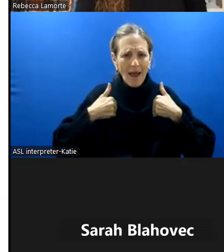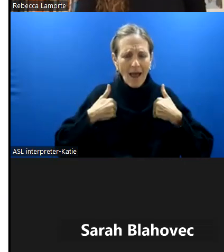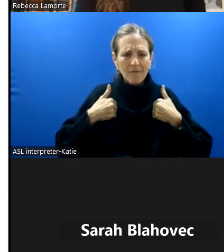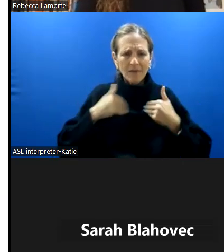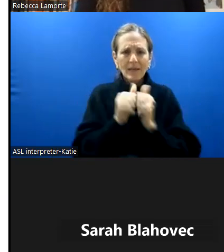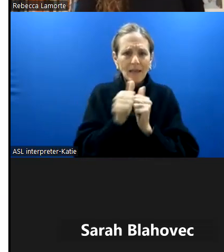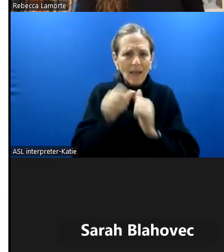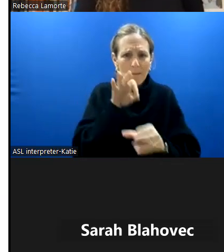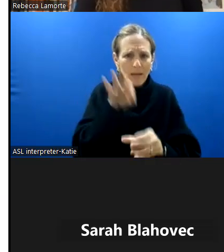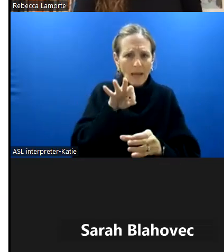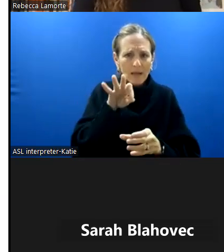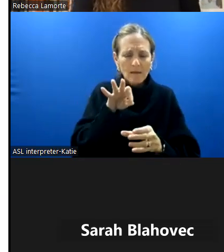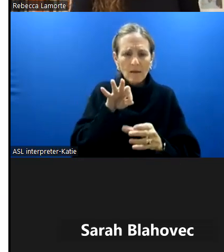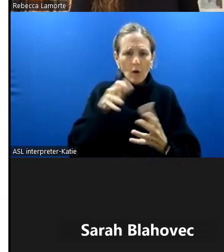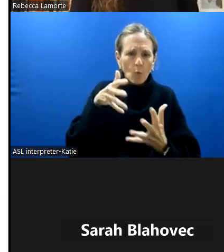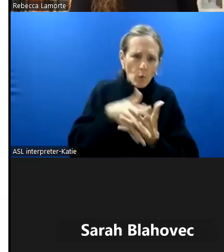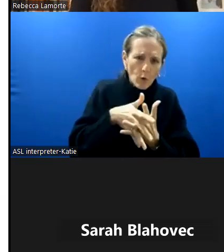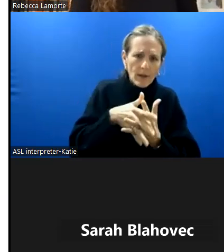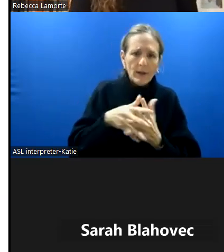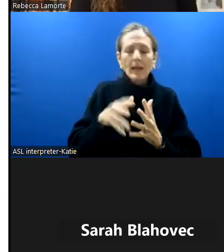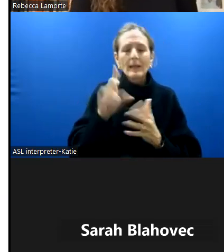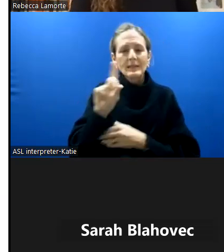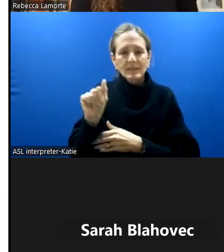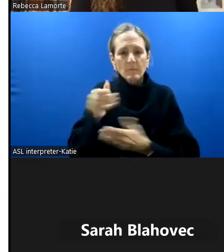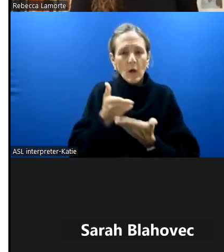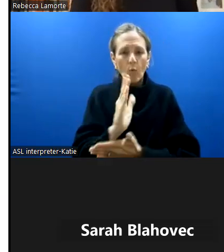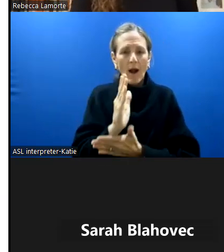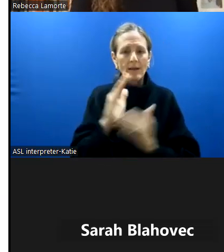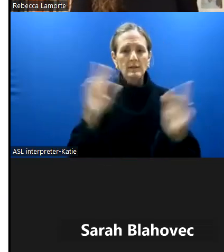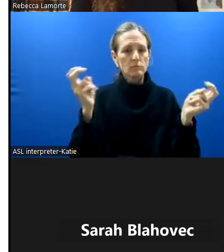Raise your hand. We'll unmute you. Drop it in the chat so we can see.